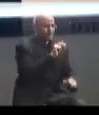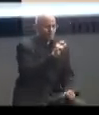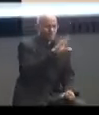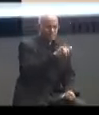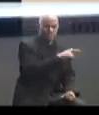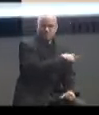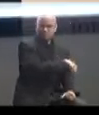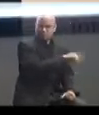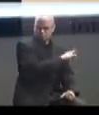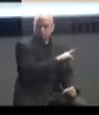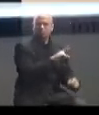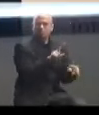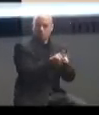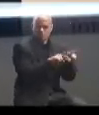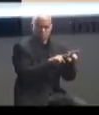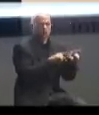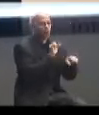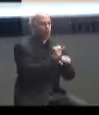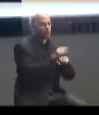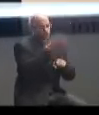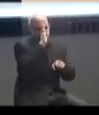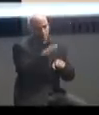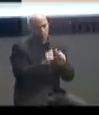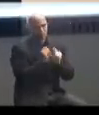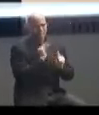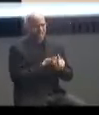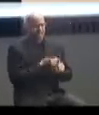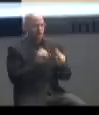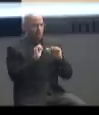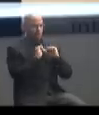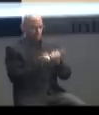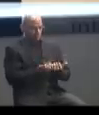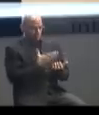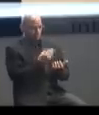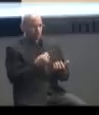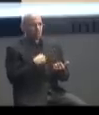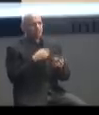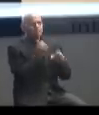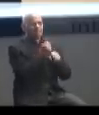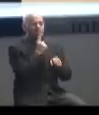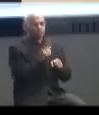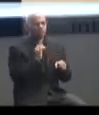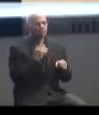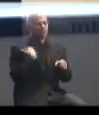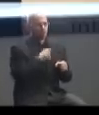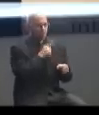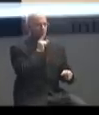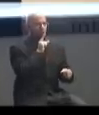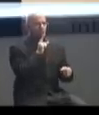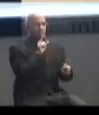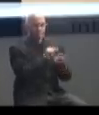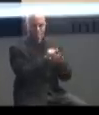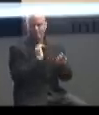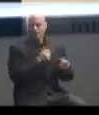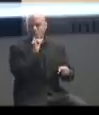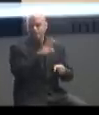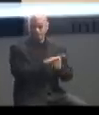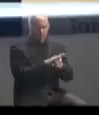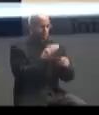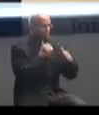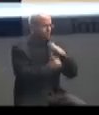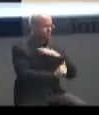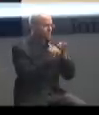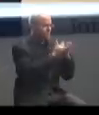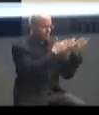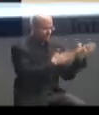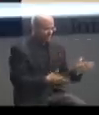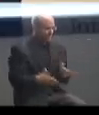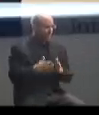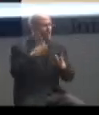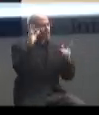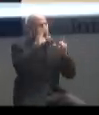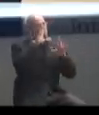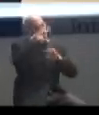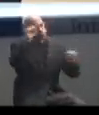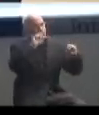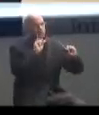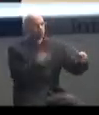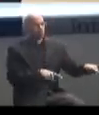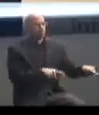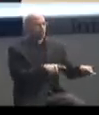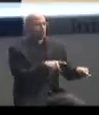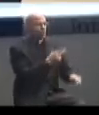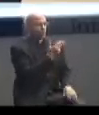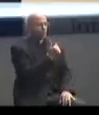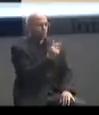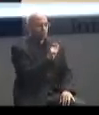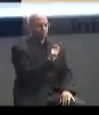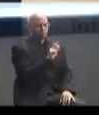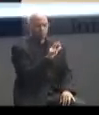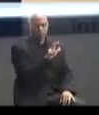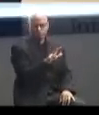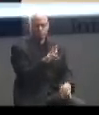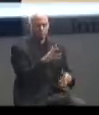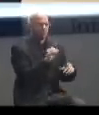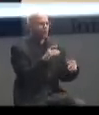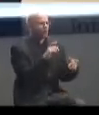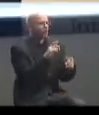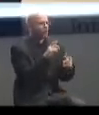HELPING THE PRESIDENT STICK TO HIS SUSTAINABILITY OUTLINES.